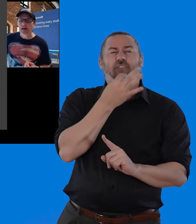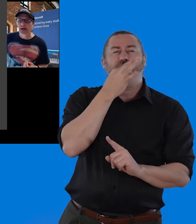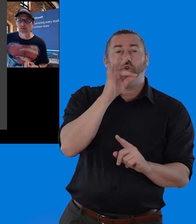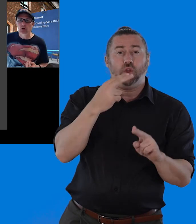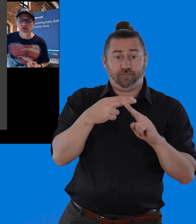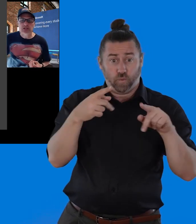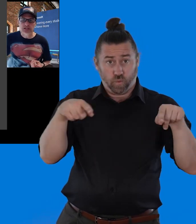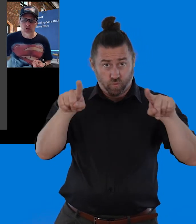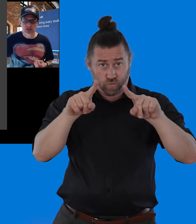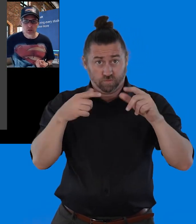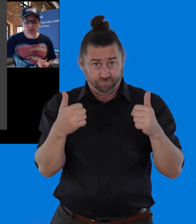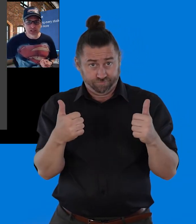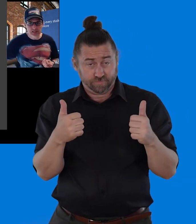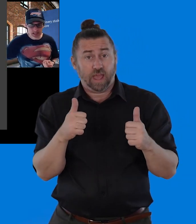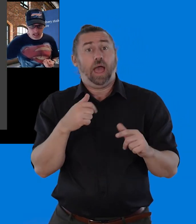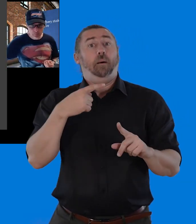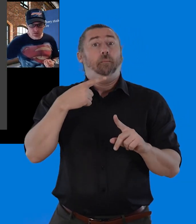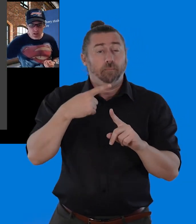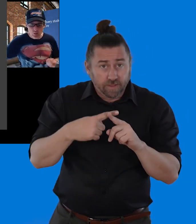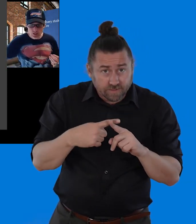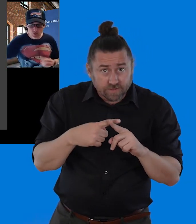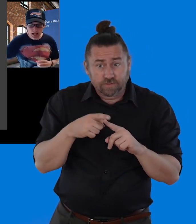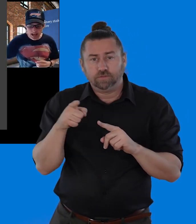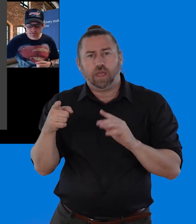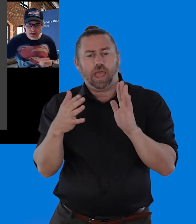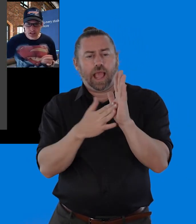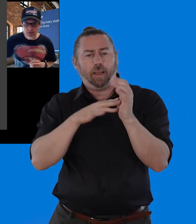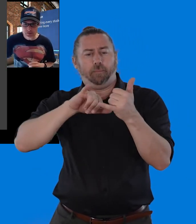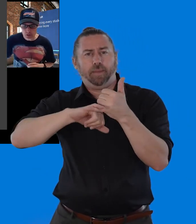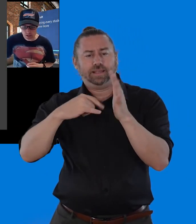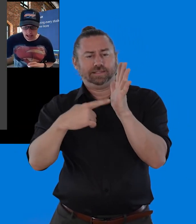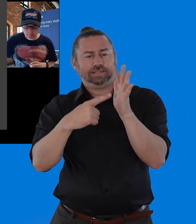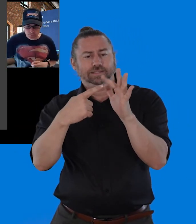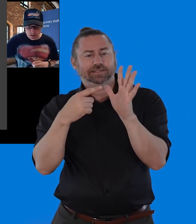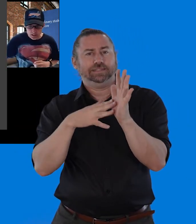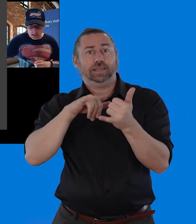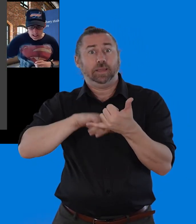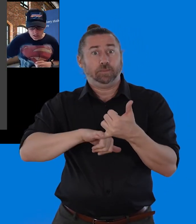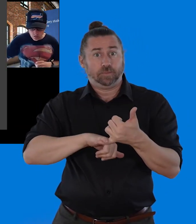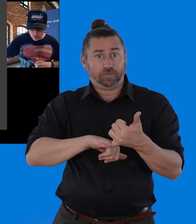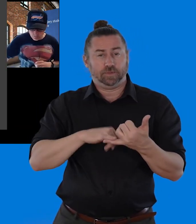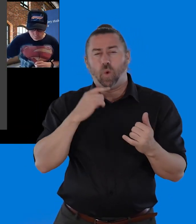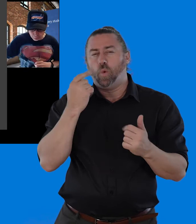And then, of course, it's also built into teams, which will have a little bit of a look at later on.